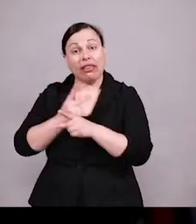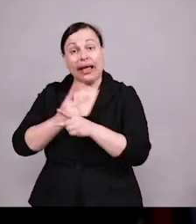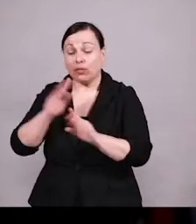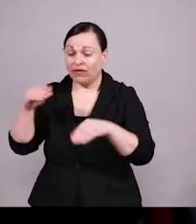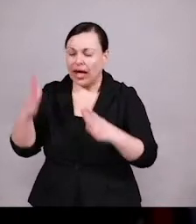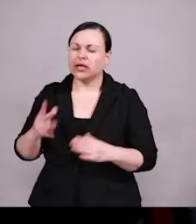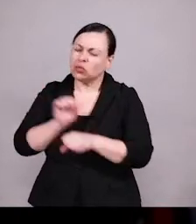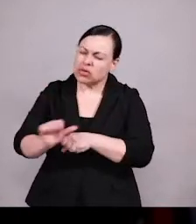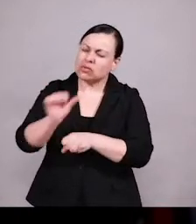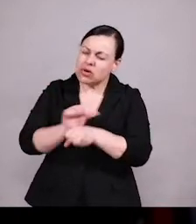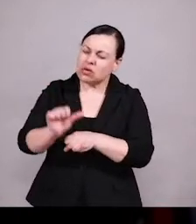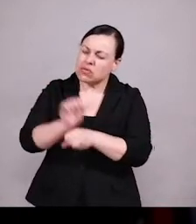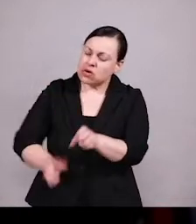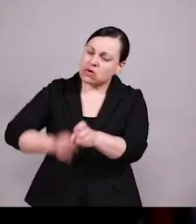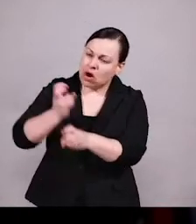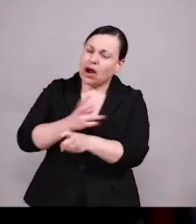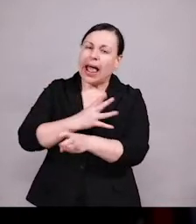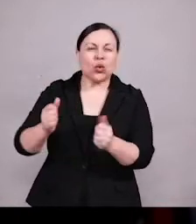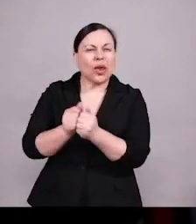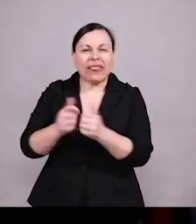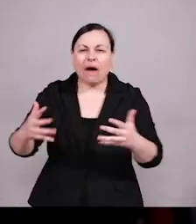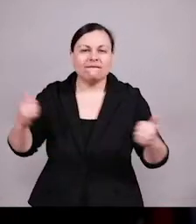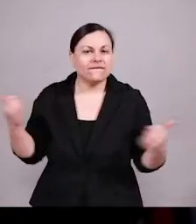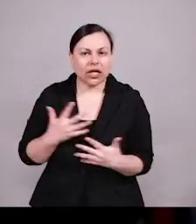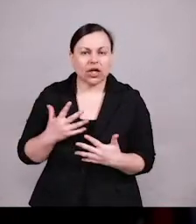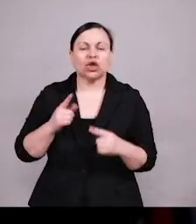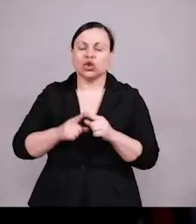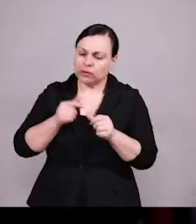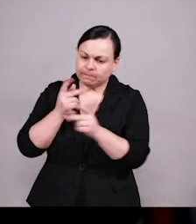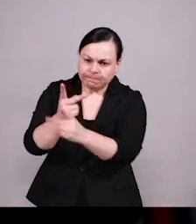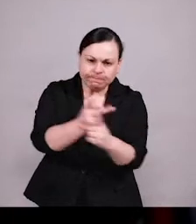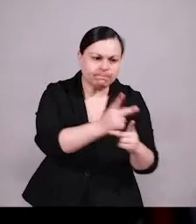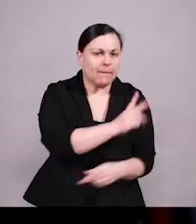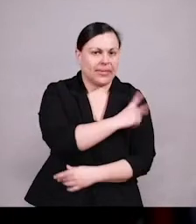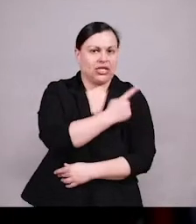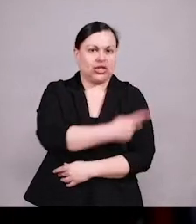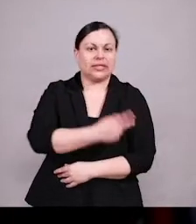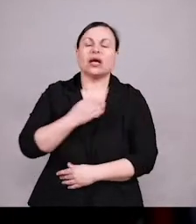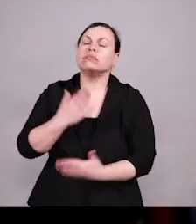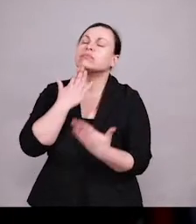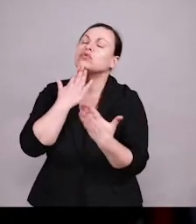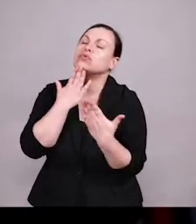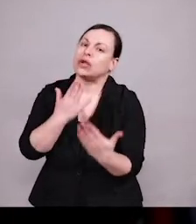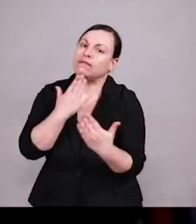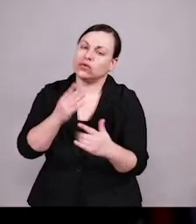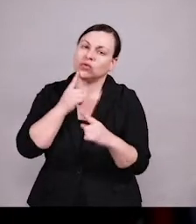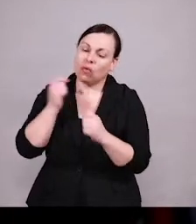have been working tirelessly and fearlessly to tend to patients and i'm so grateful to all of